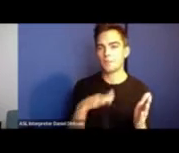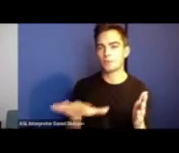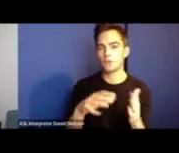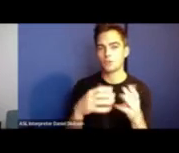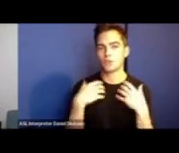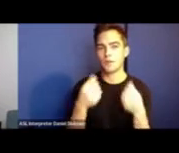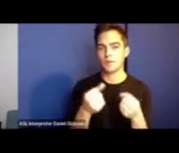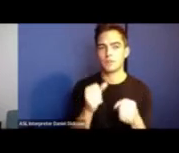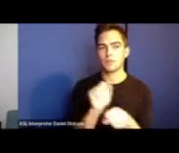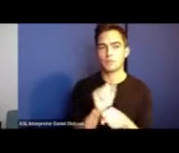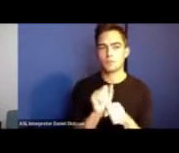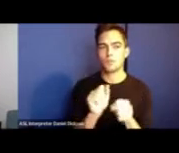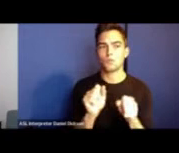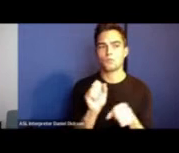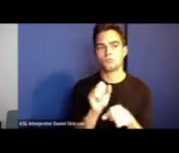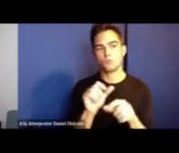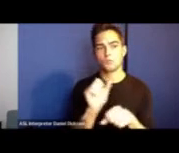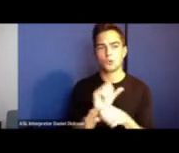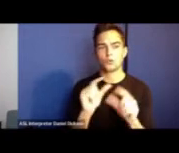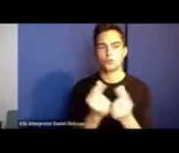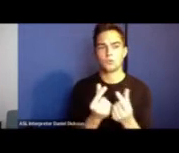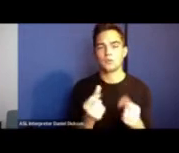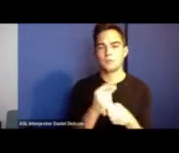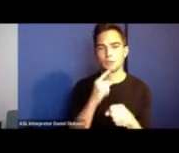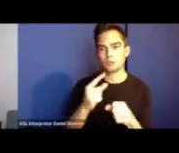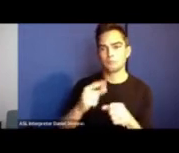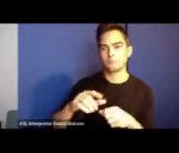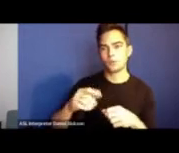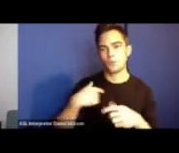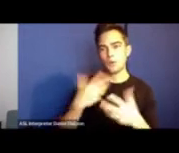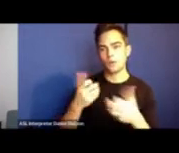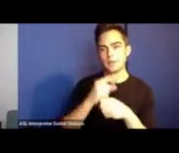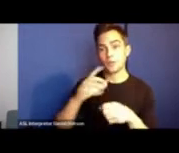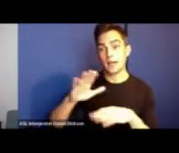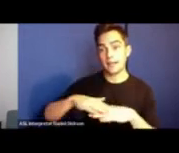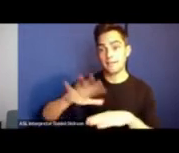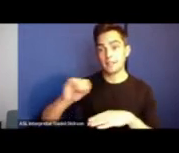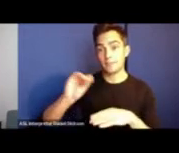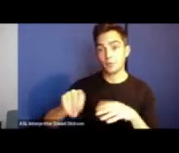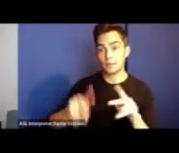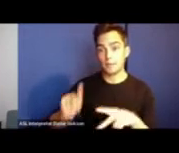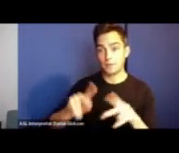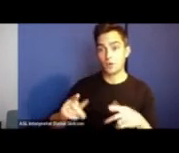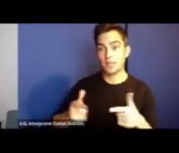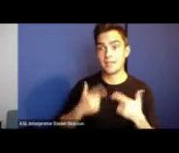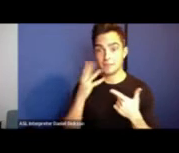want to make sure that we maintain that 50% of people with lived experience being represented. We also began to